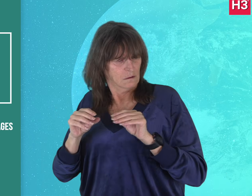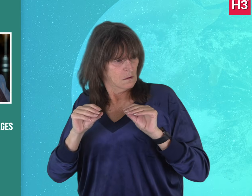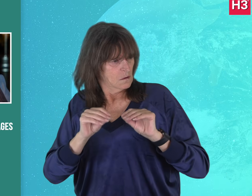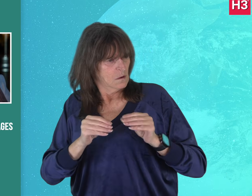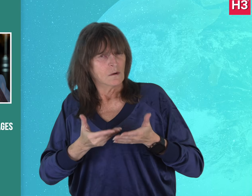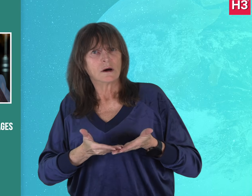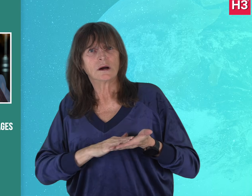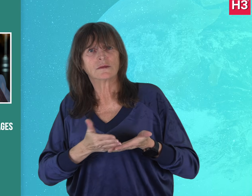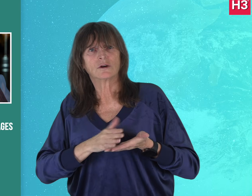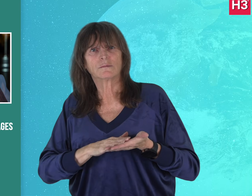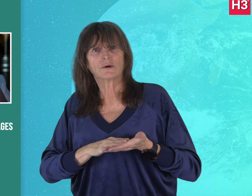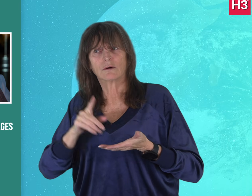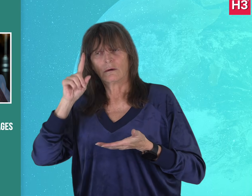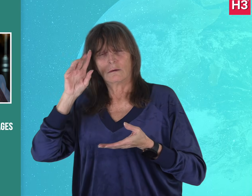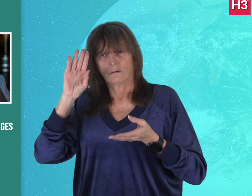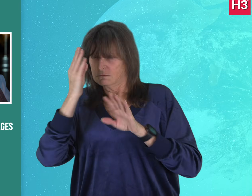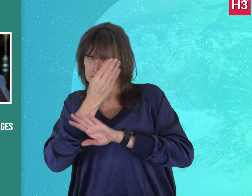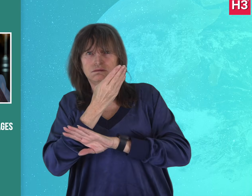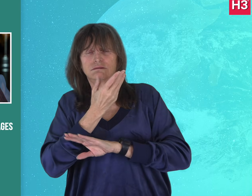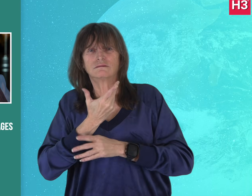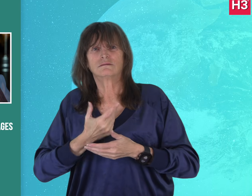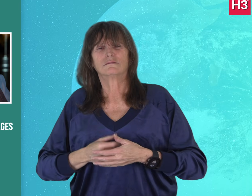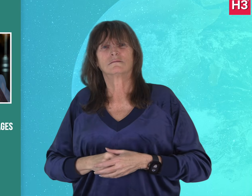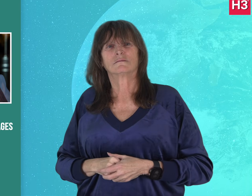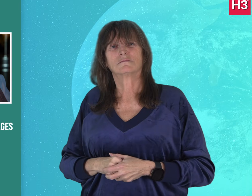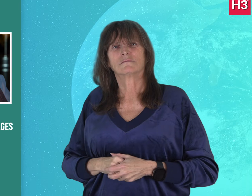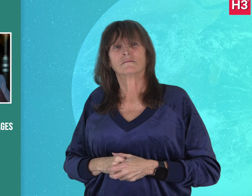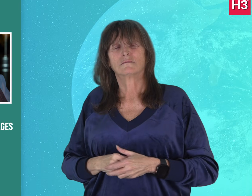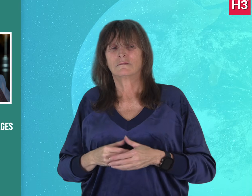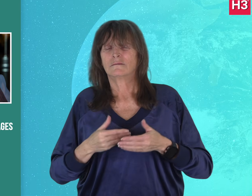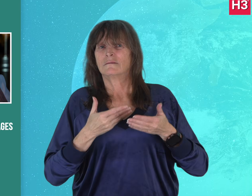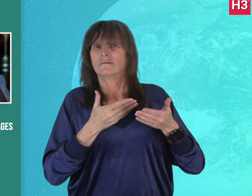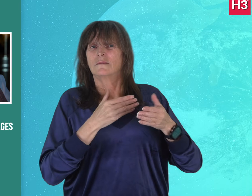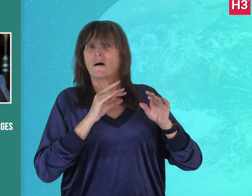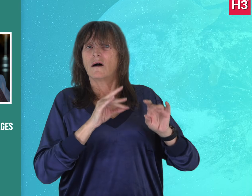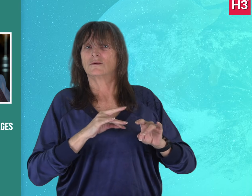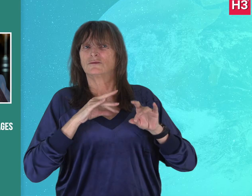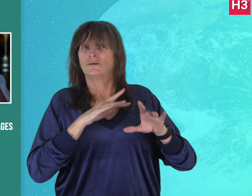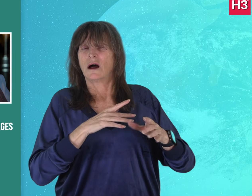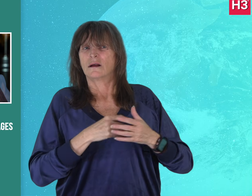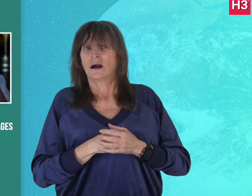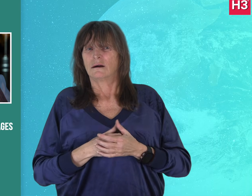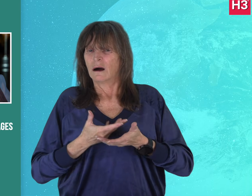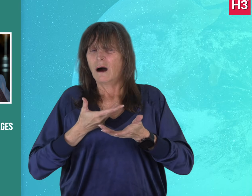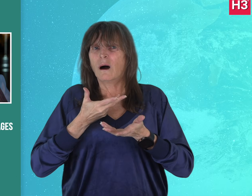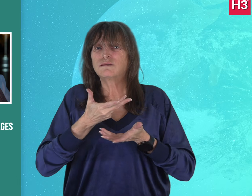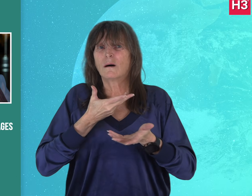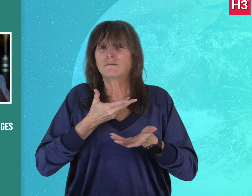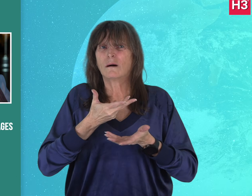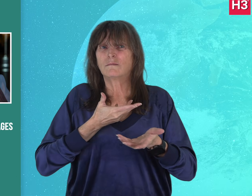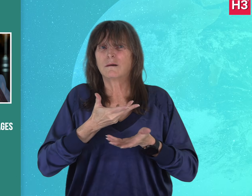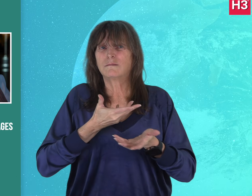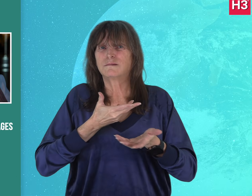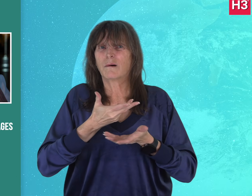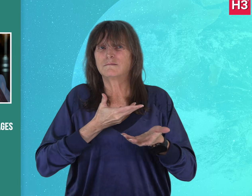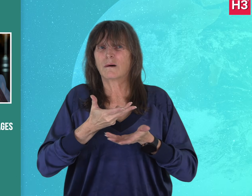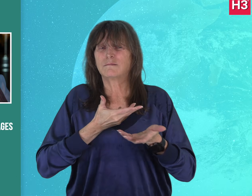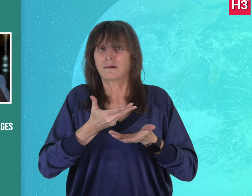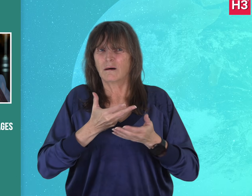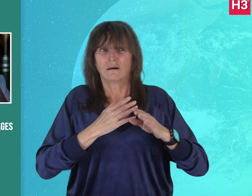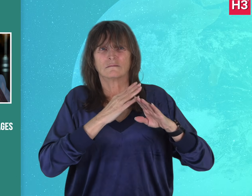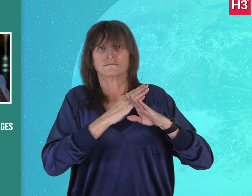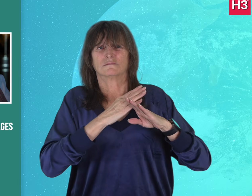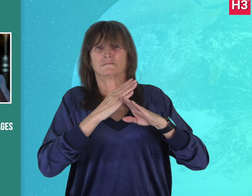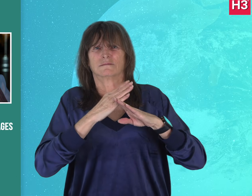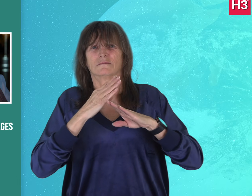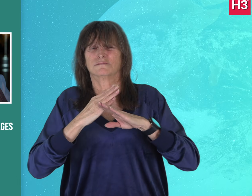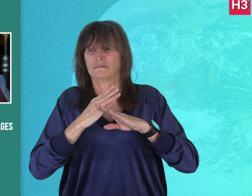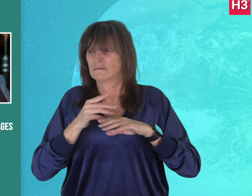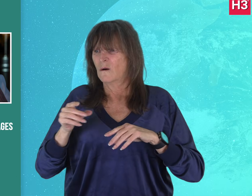In Australia, communication errors without an interpreter led to